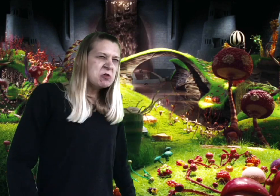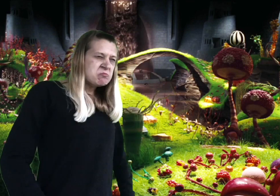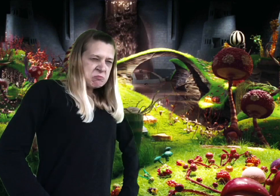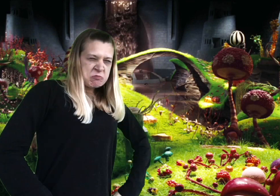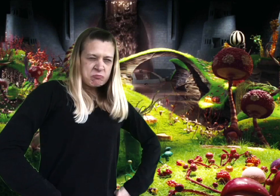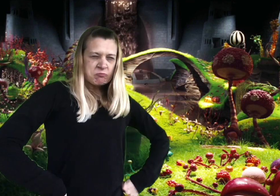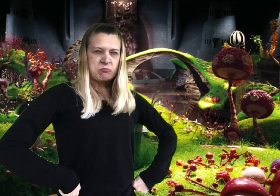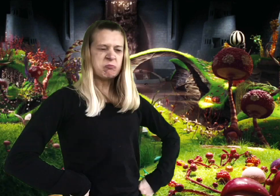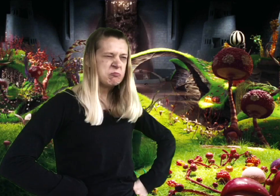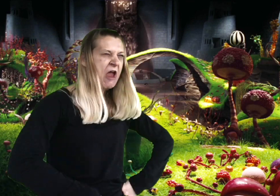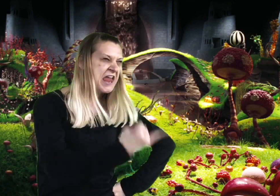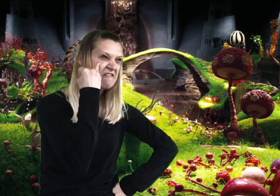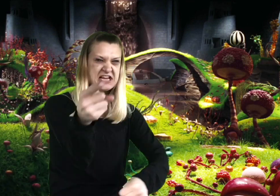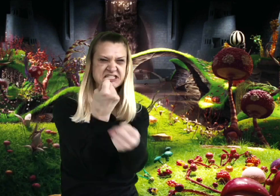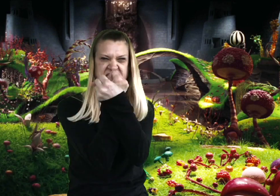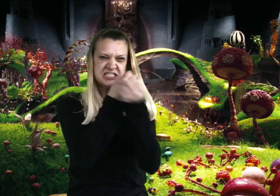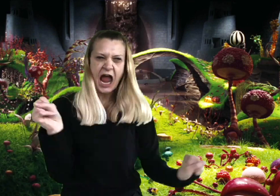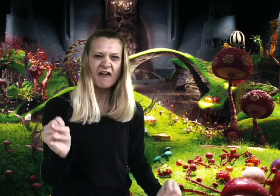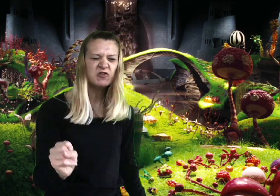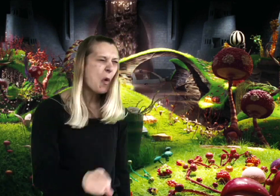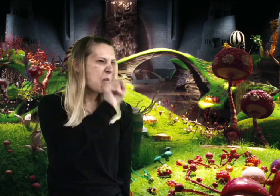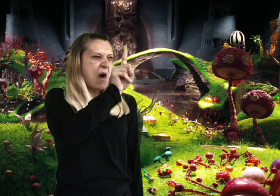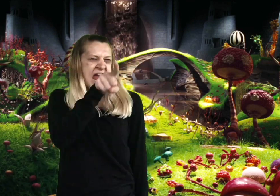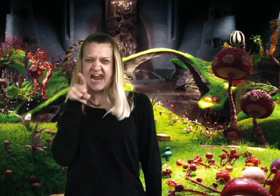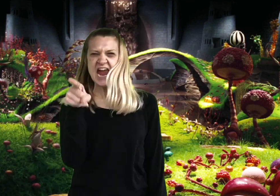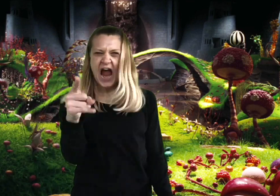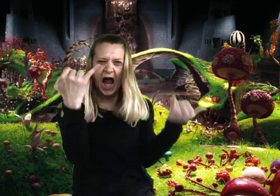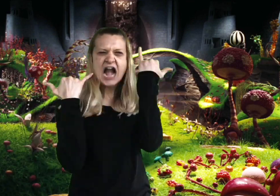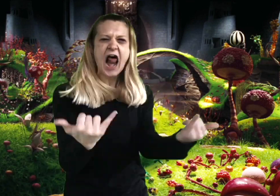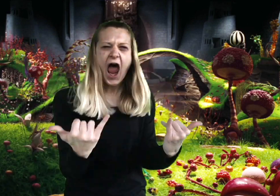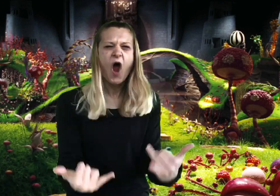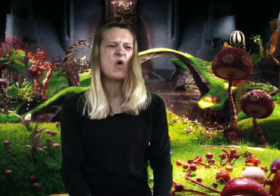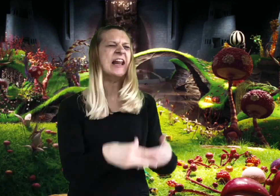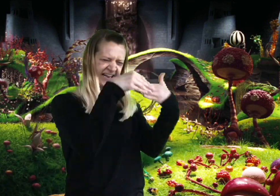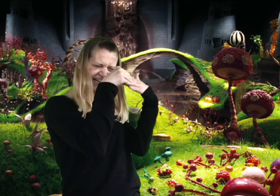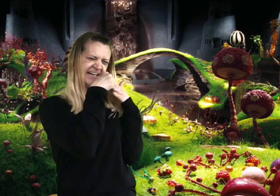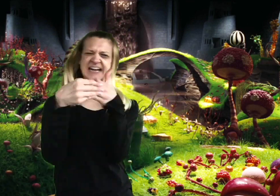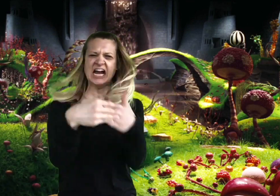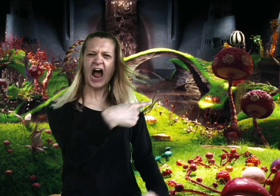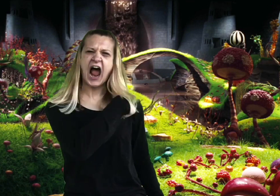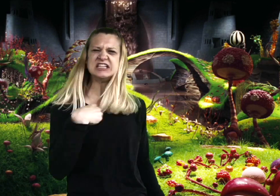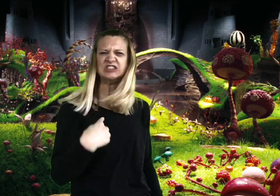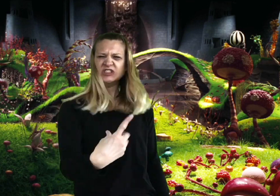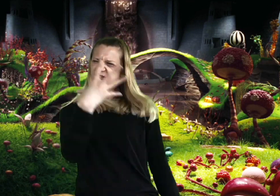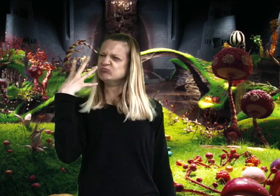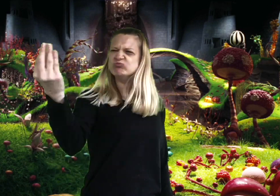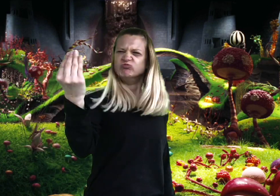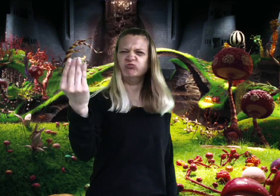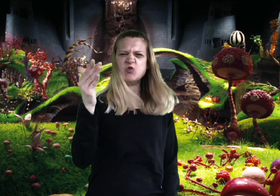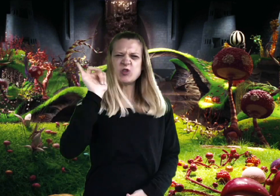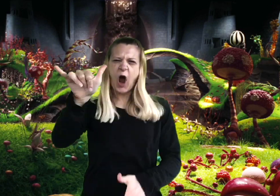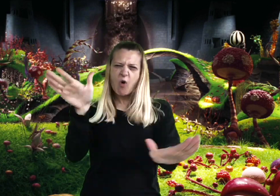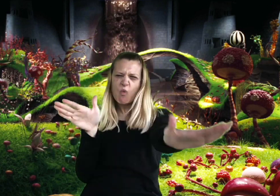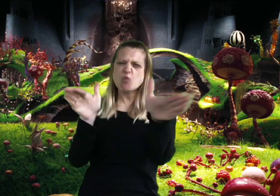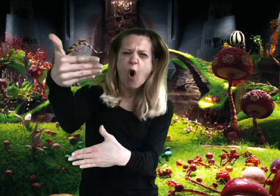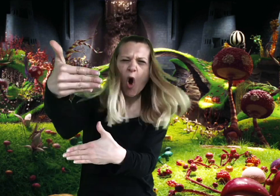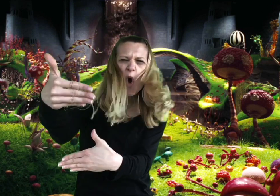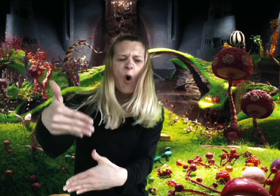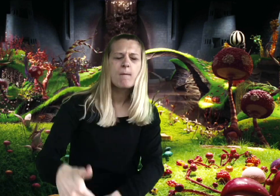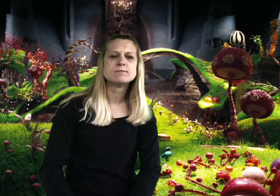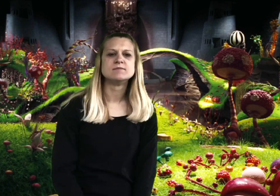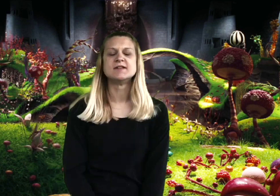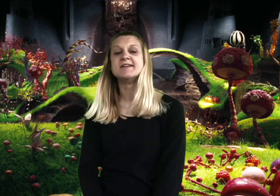"If he’s perfectly safe, then where is he?" snapped Mrs. Gloop. "Lead me to him this instant!"